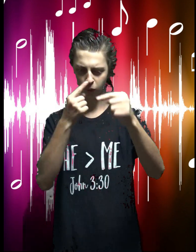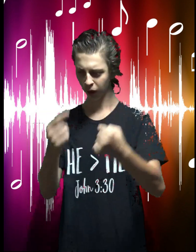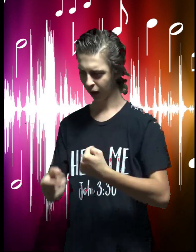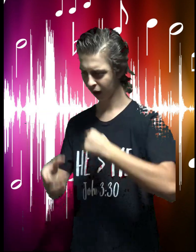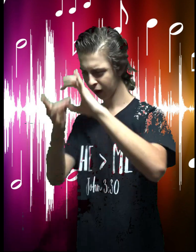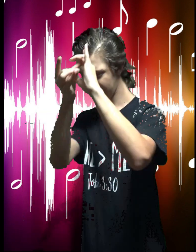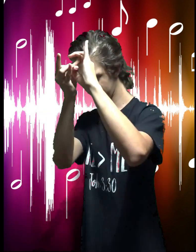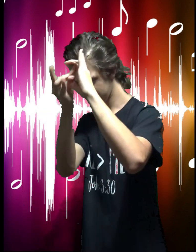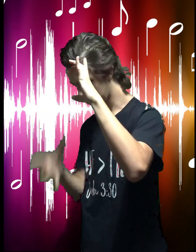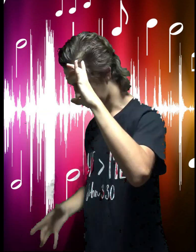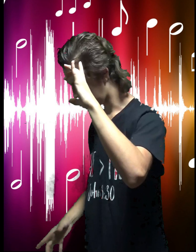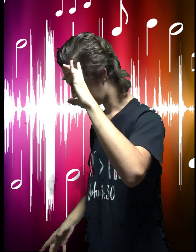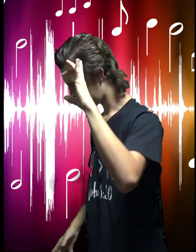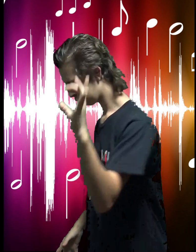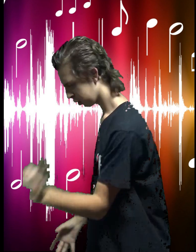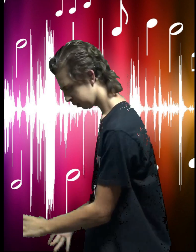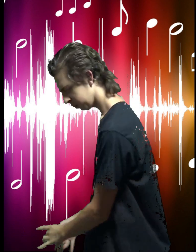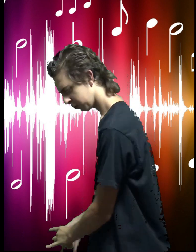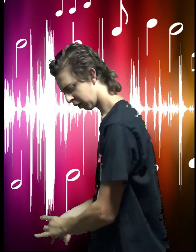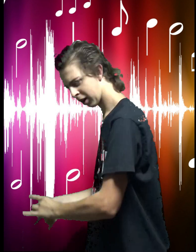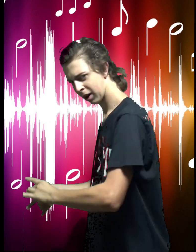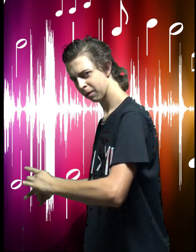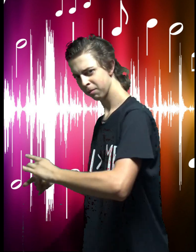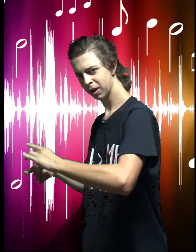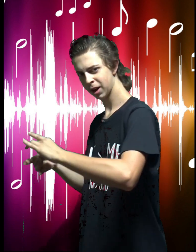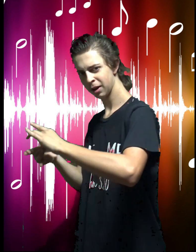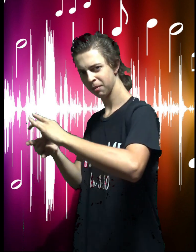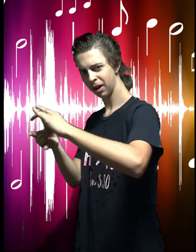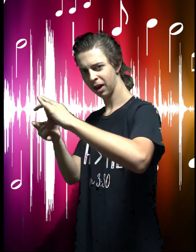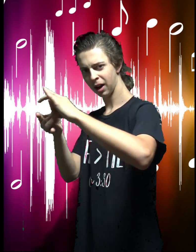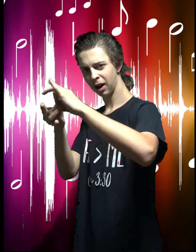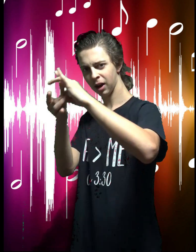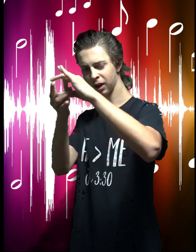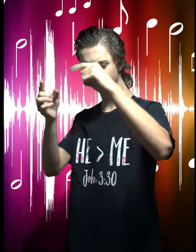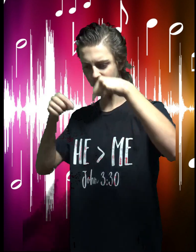And I have wandered bring me back